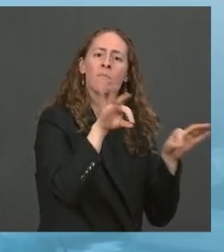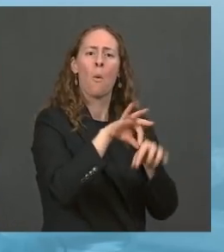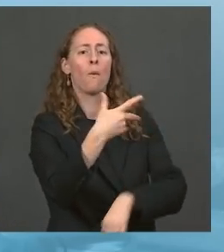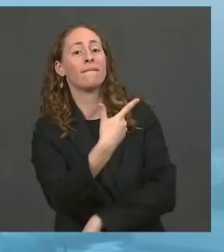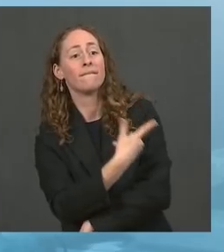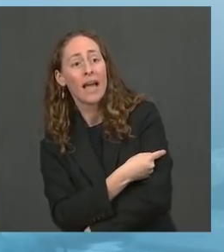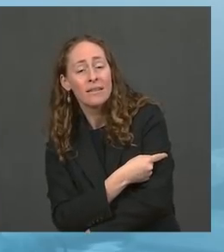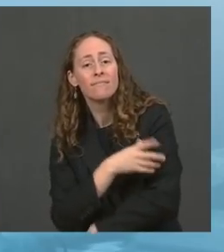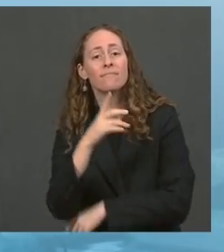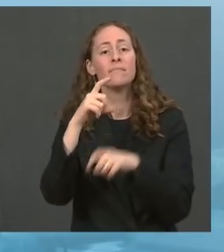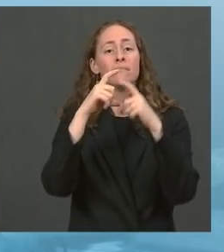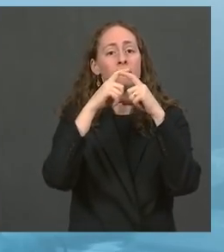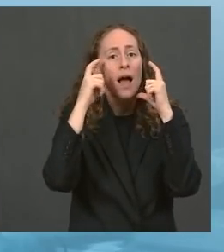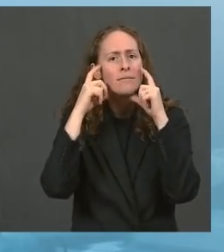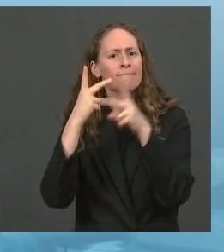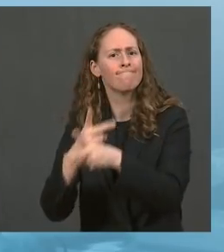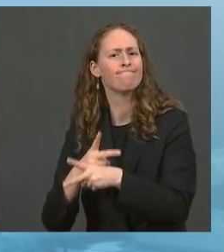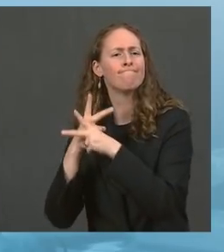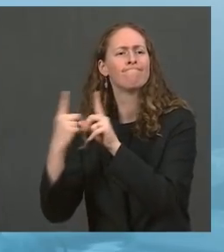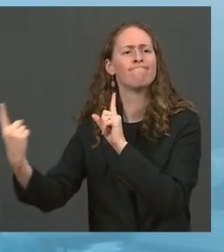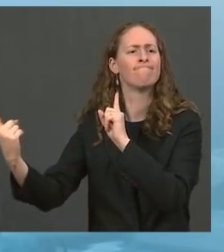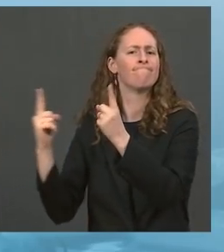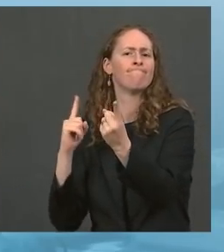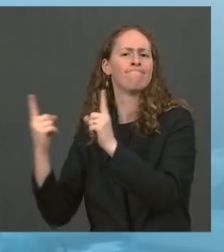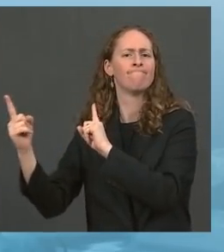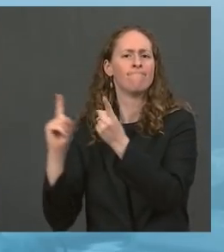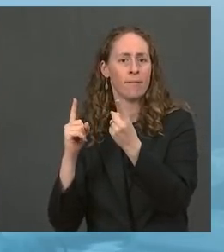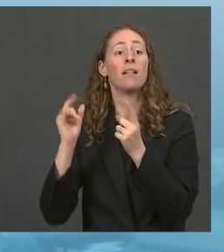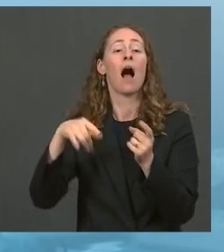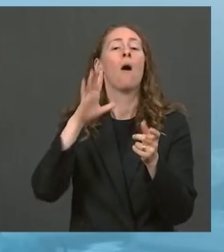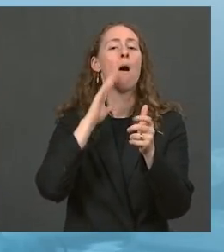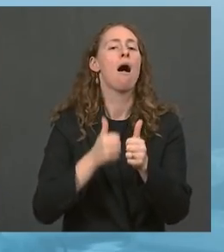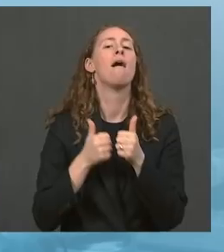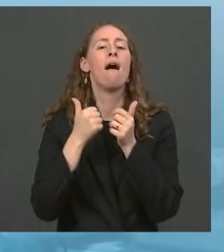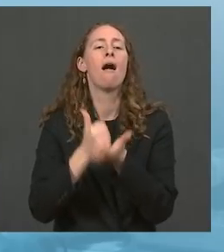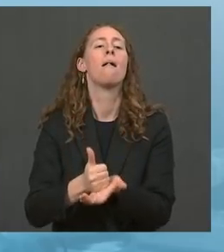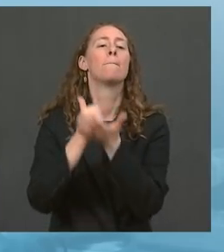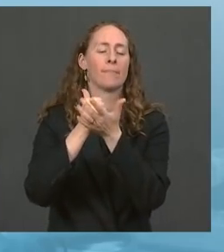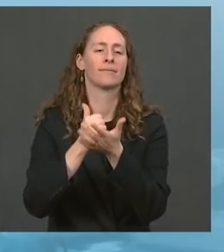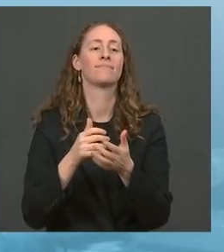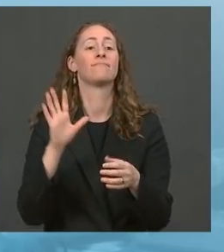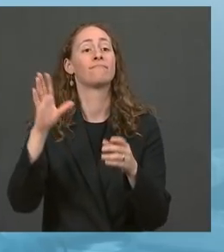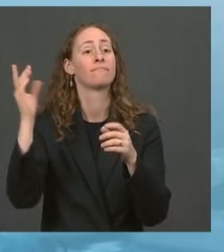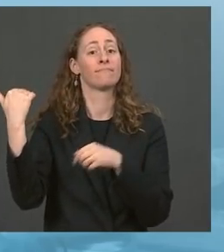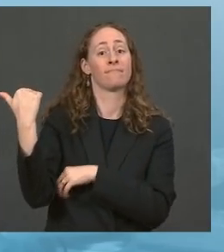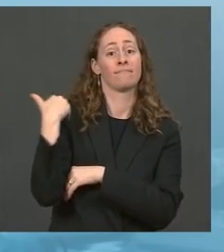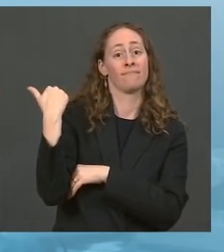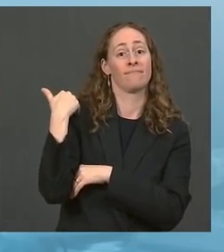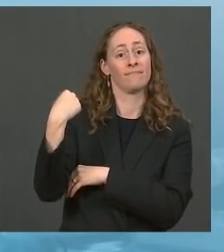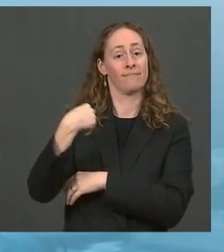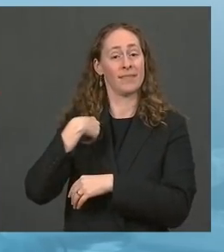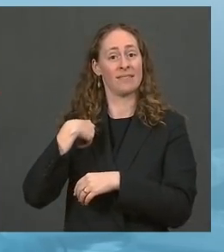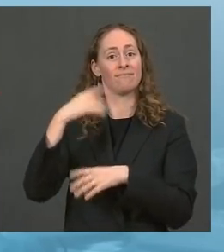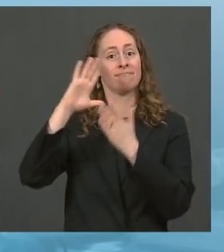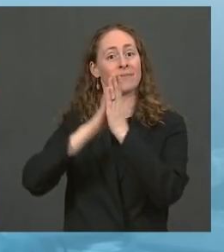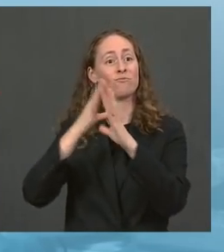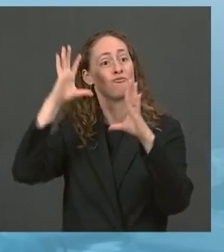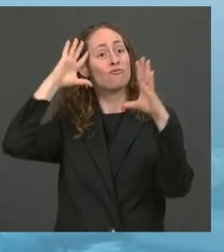During the first eight months of my presidency, we have worked aggressively to get Americans and the world vaccinated. As President of the United States,